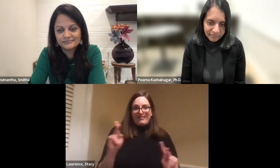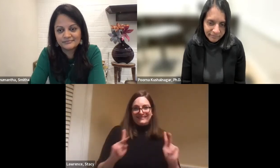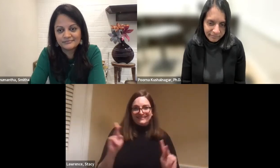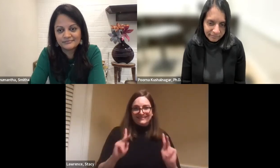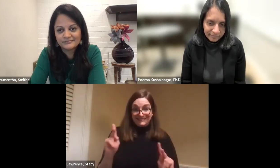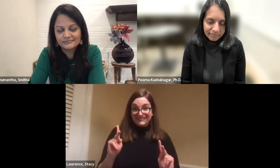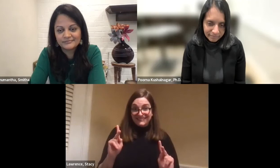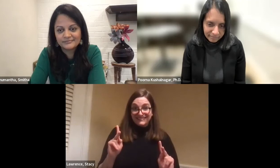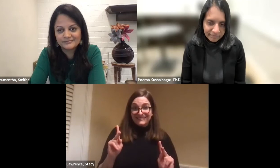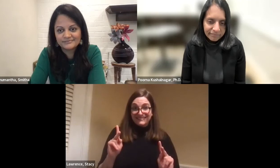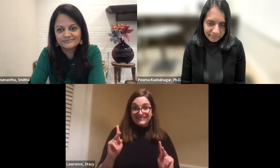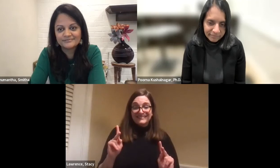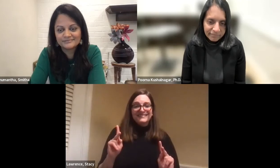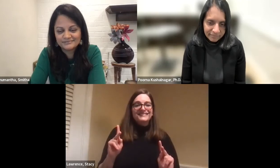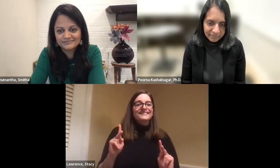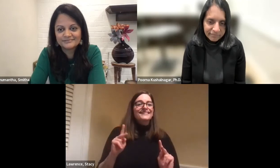are younger people...